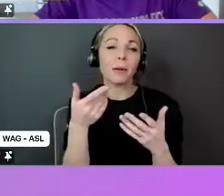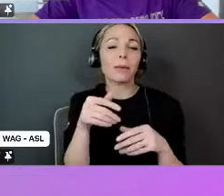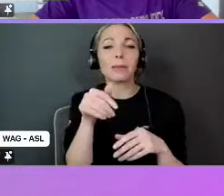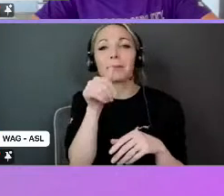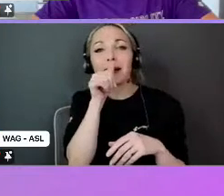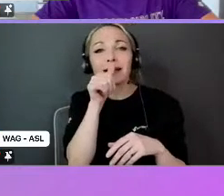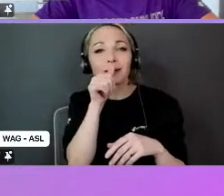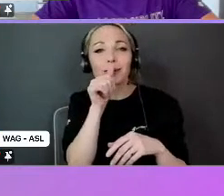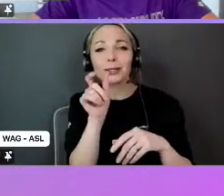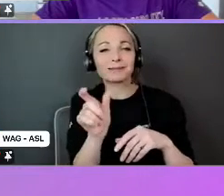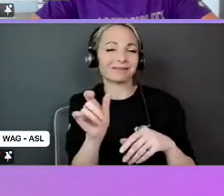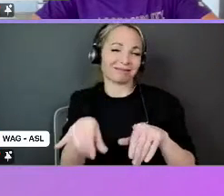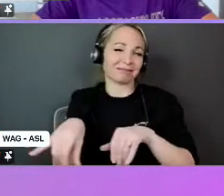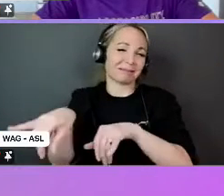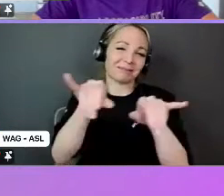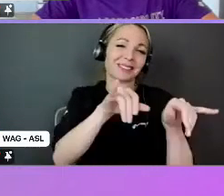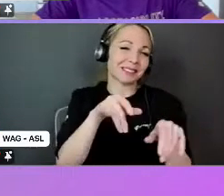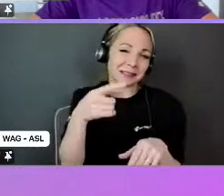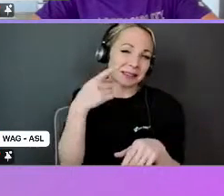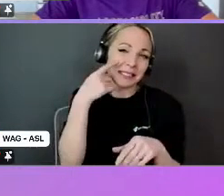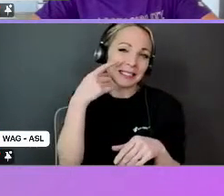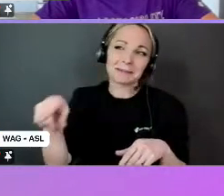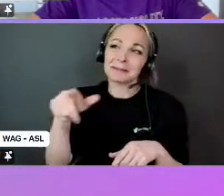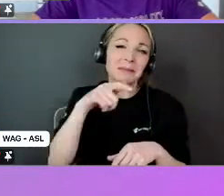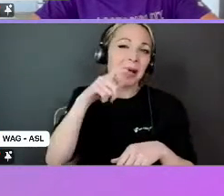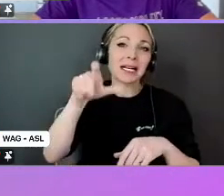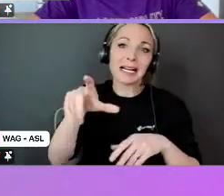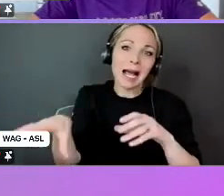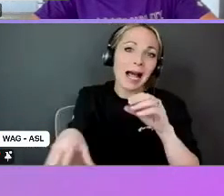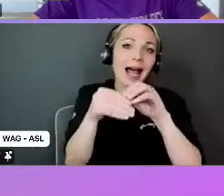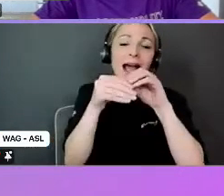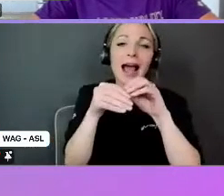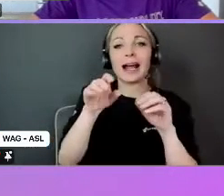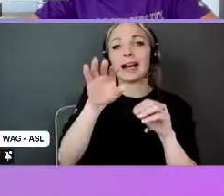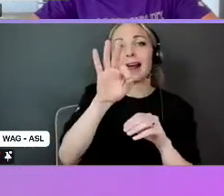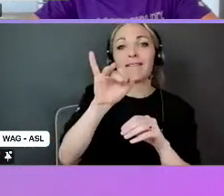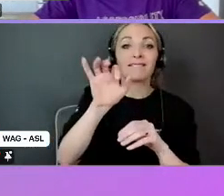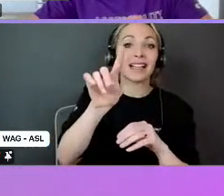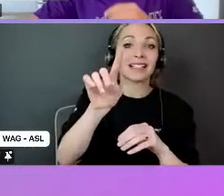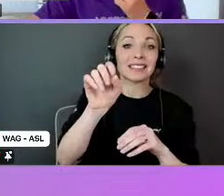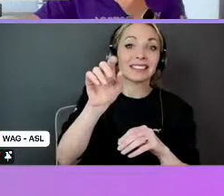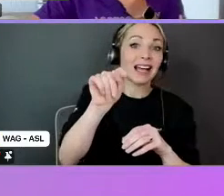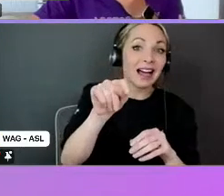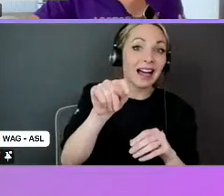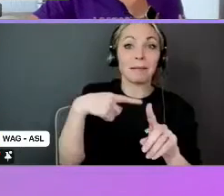understand if there's a username or email fields or password fields period that's